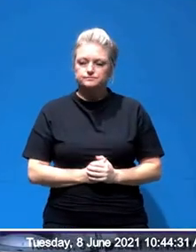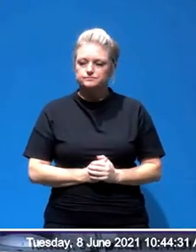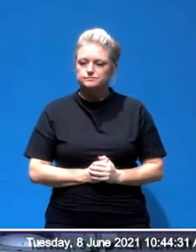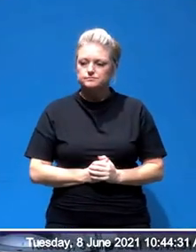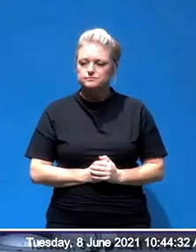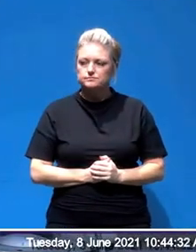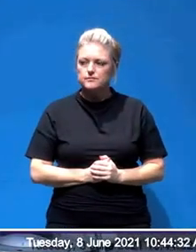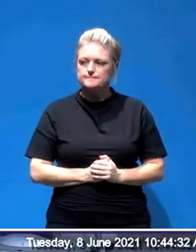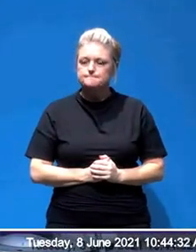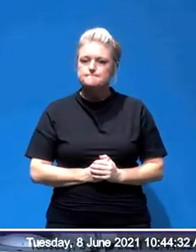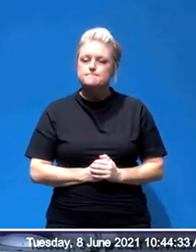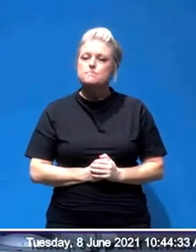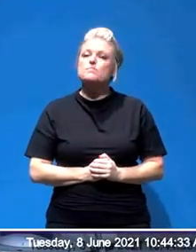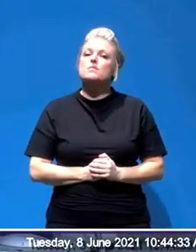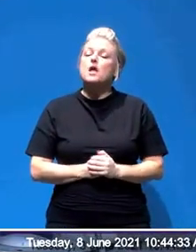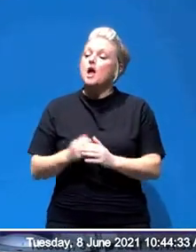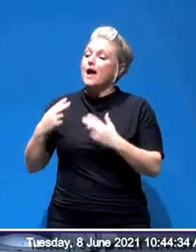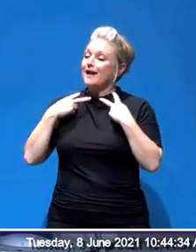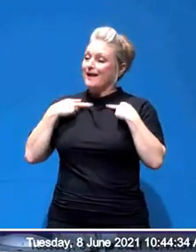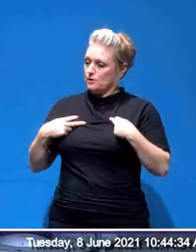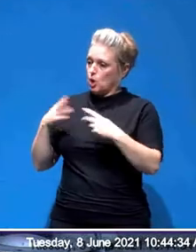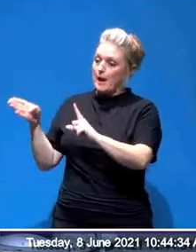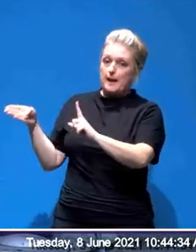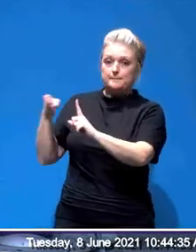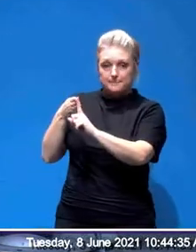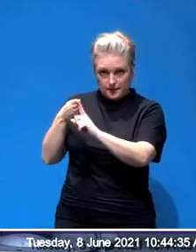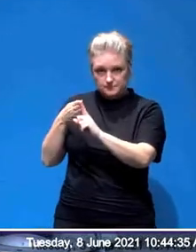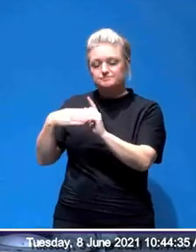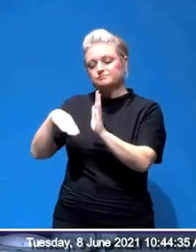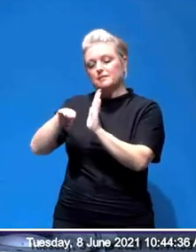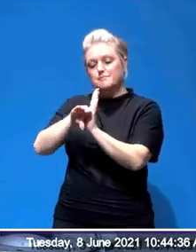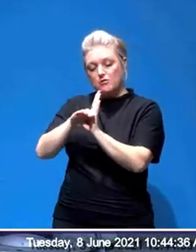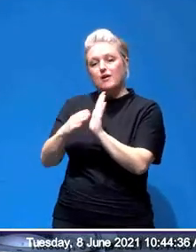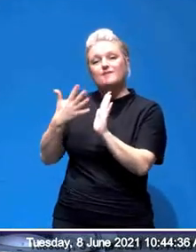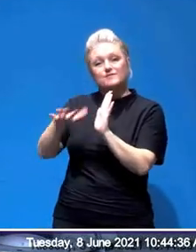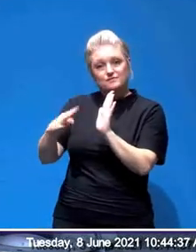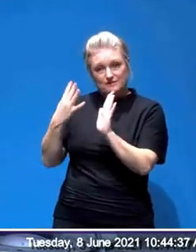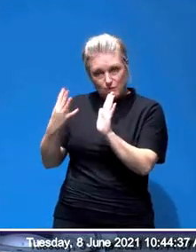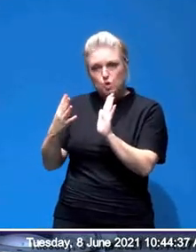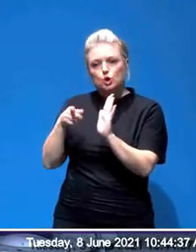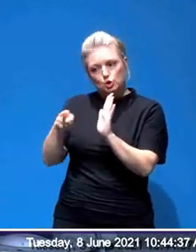We are on paragraph 54. You have described the photographs and we have made the reference there.